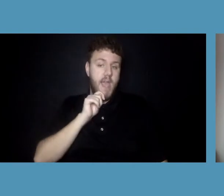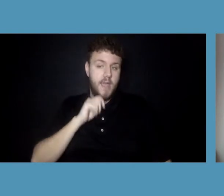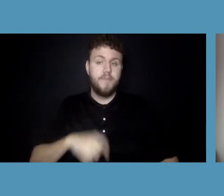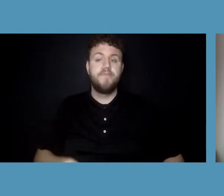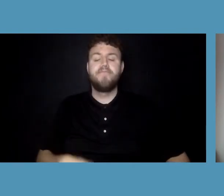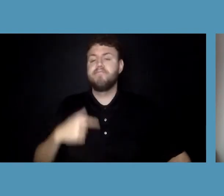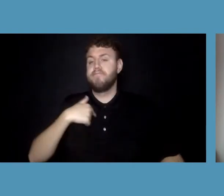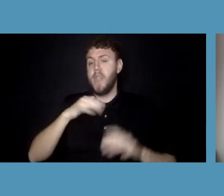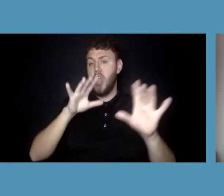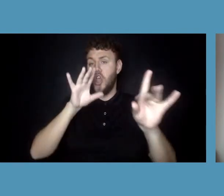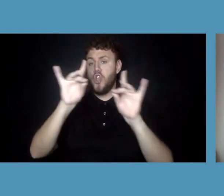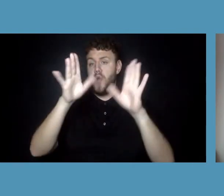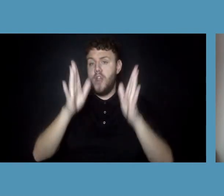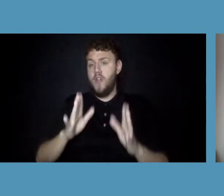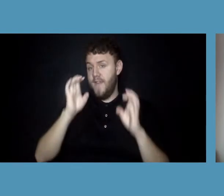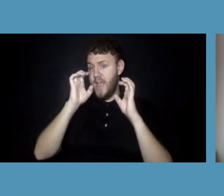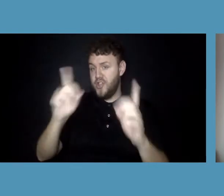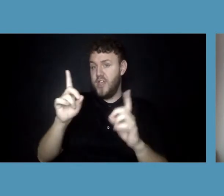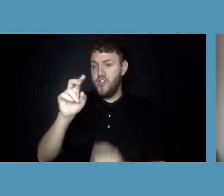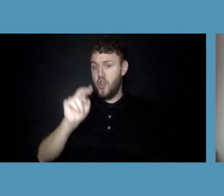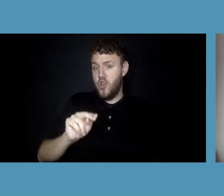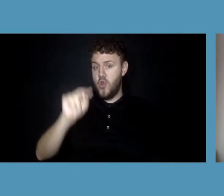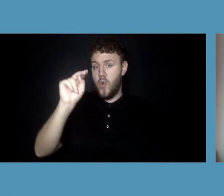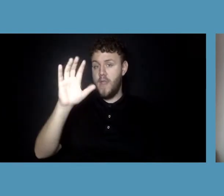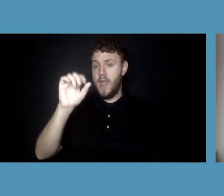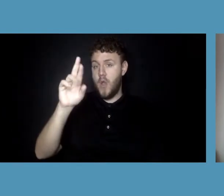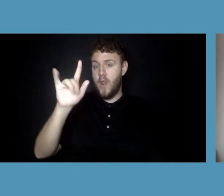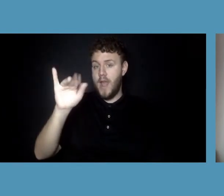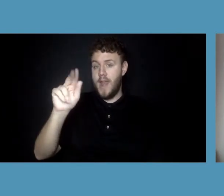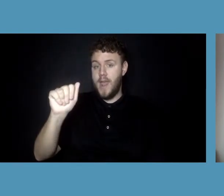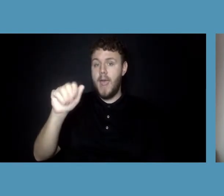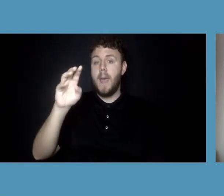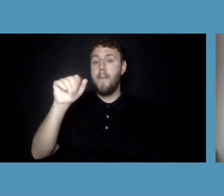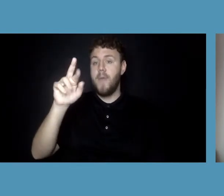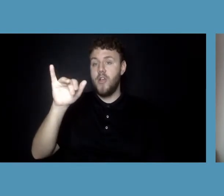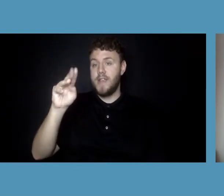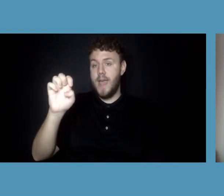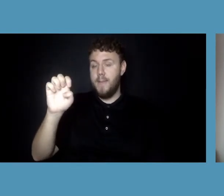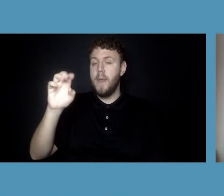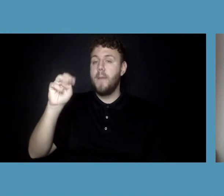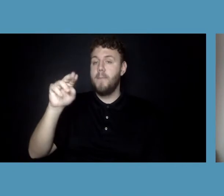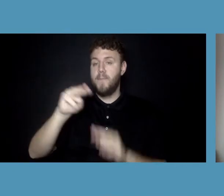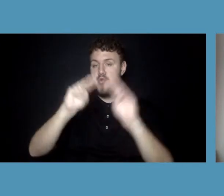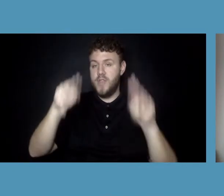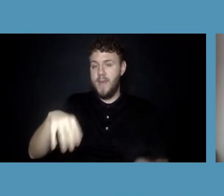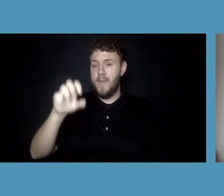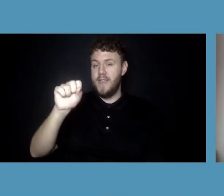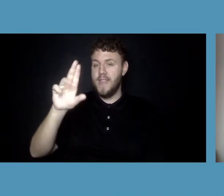of education of the North Carolina Maritime Museum at Southport. and I'm not in my office